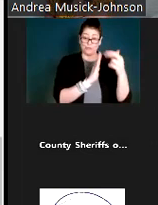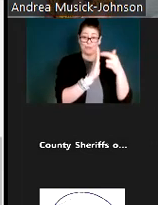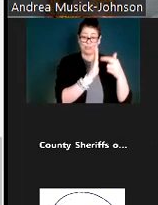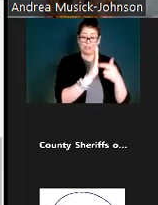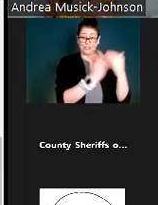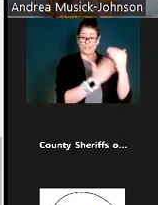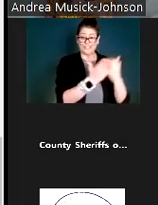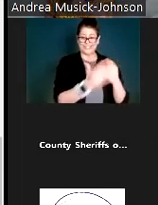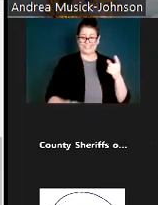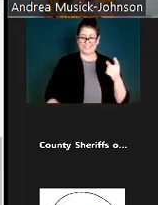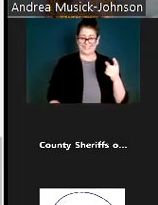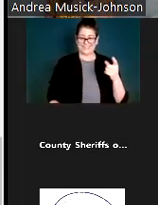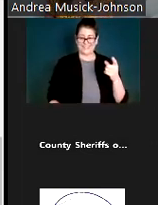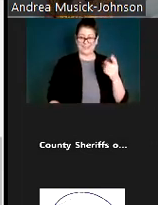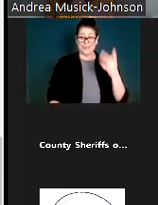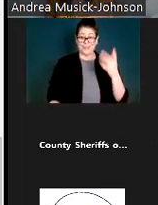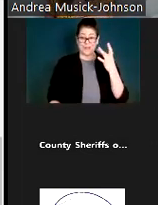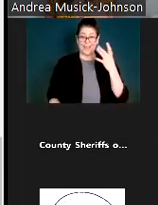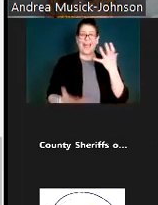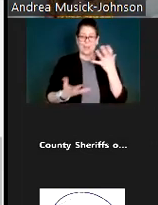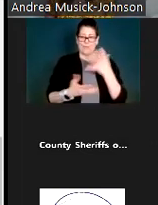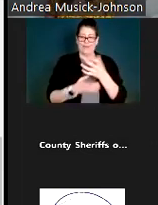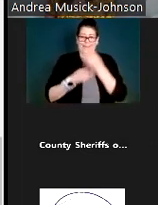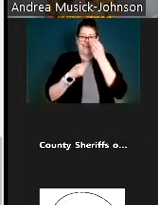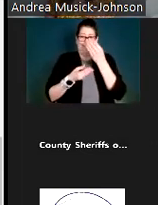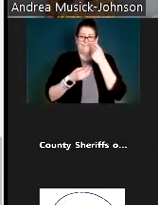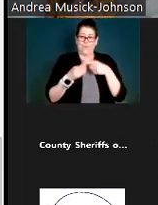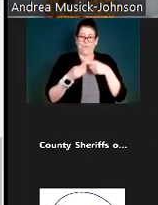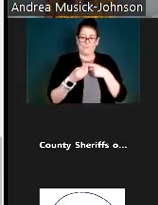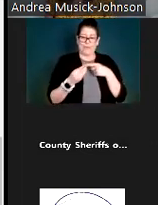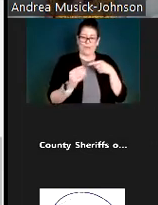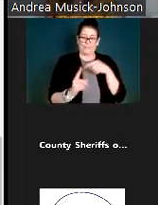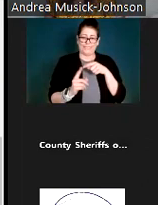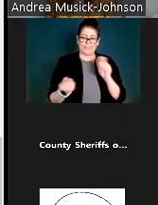information about him, about his custody. And again, I apologize for my